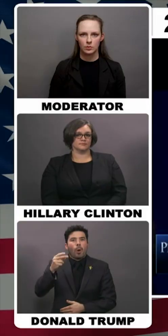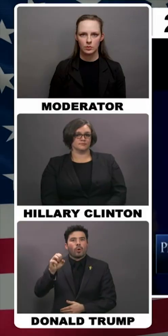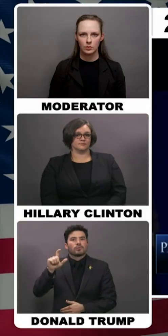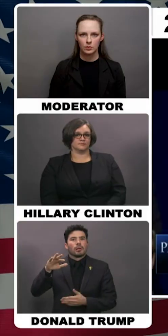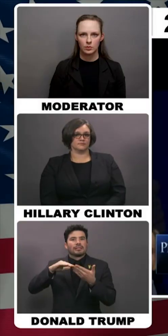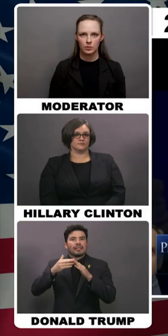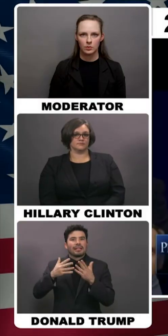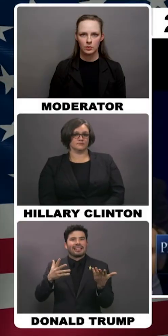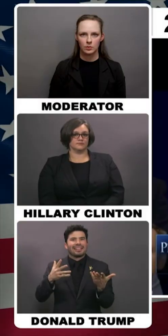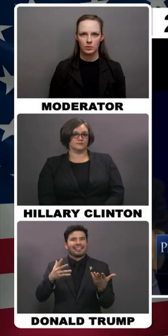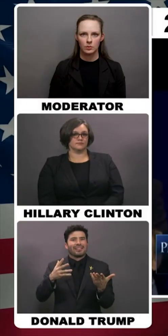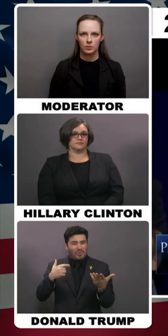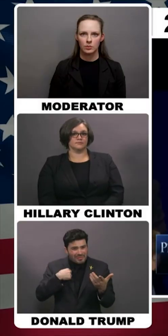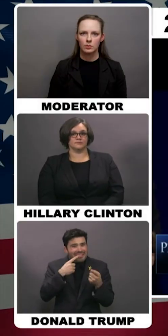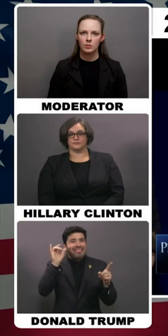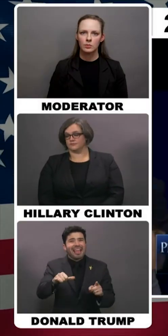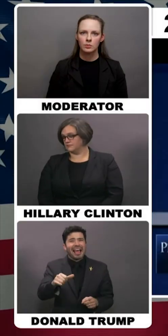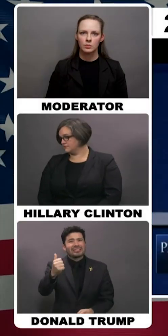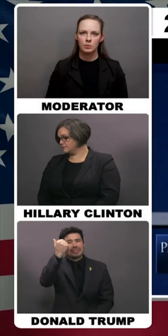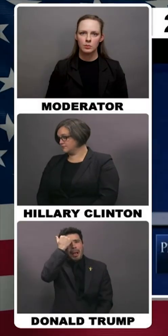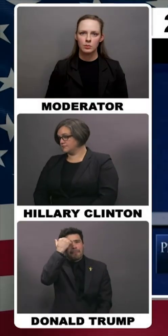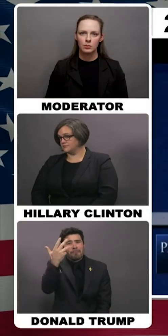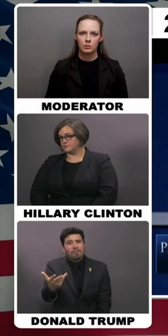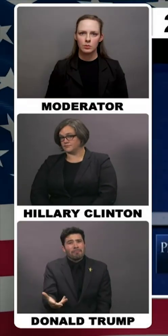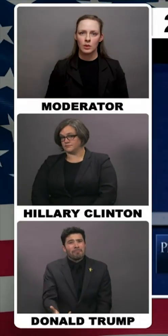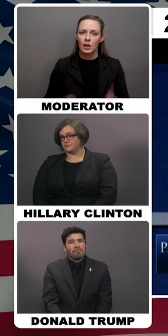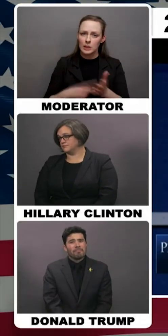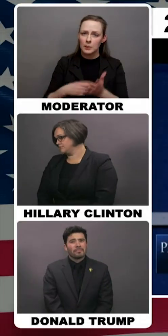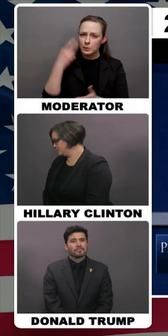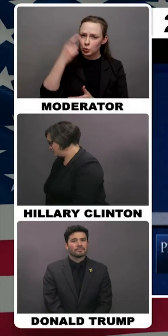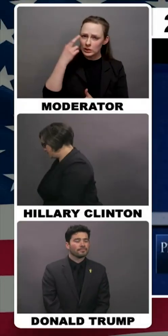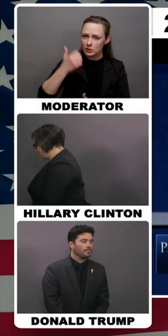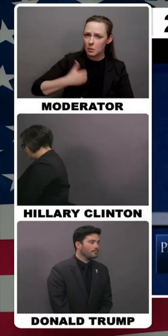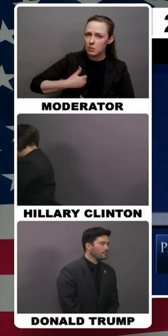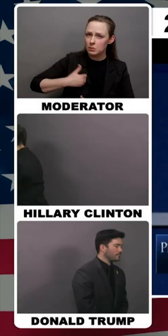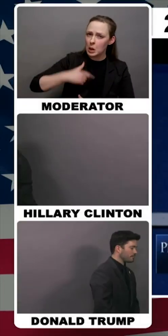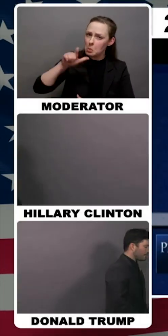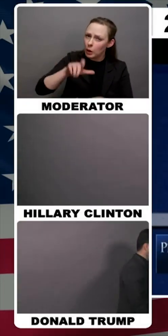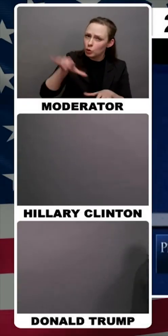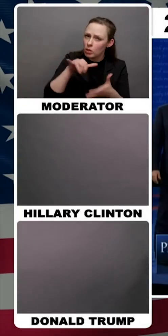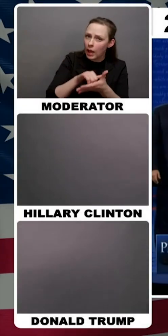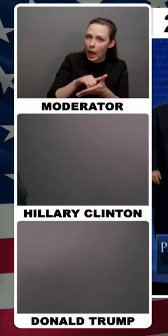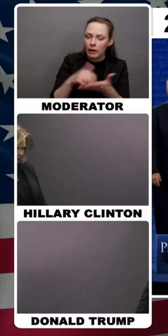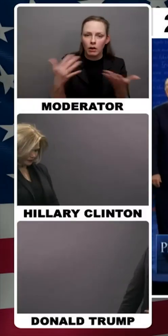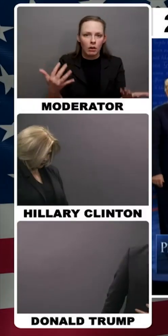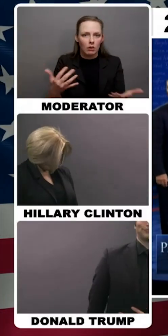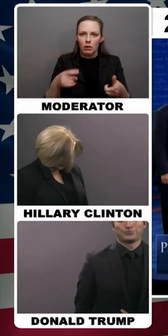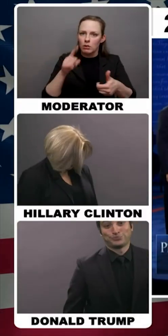There are sometimes reasons the military does that. Psychological warfare. I can't Think of any. I can't think of any.